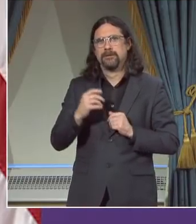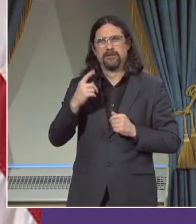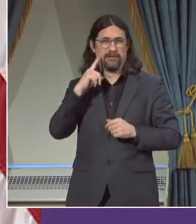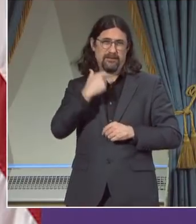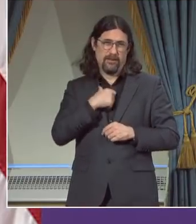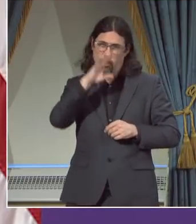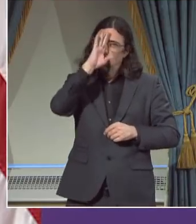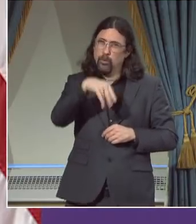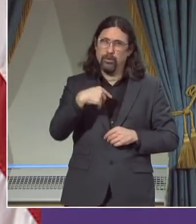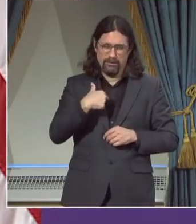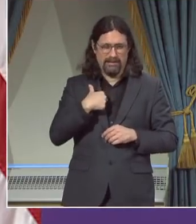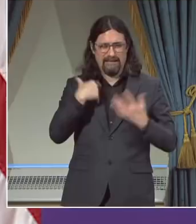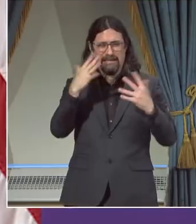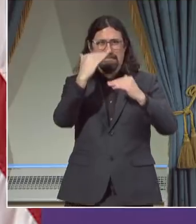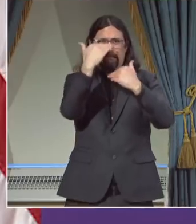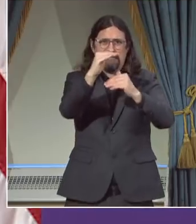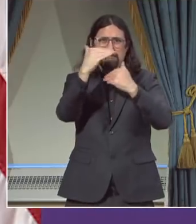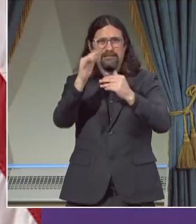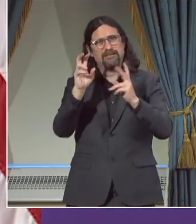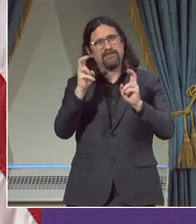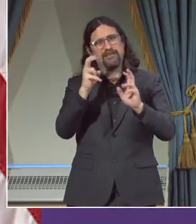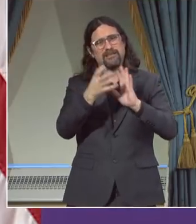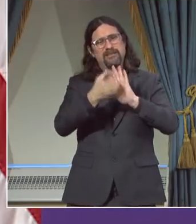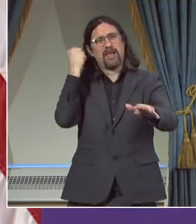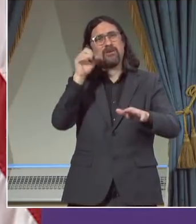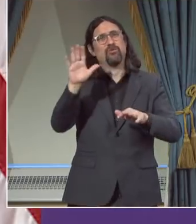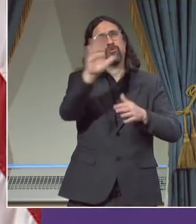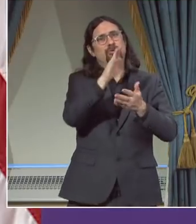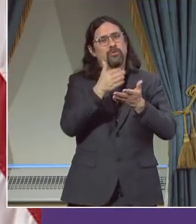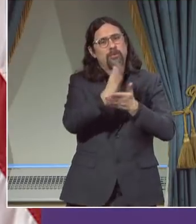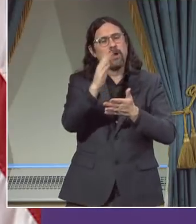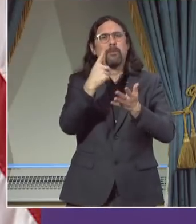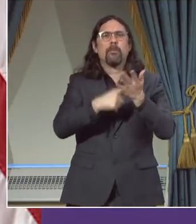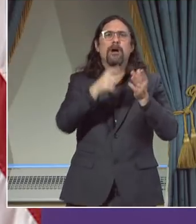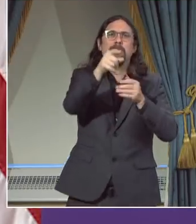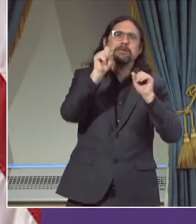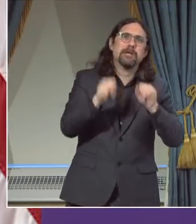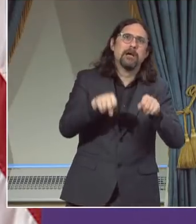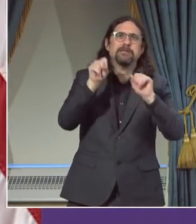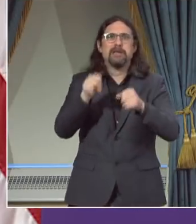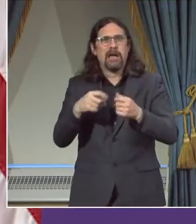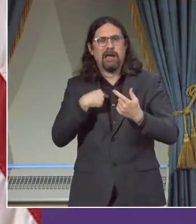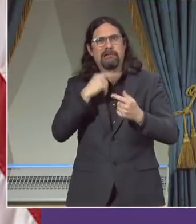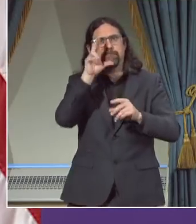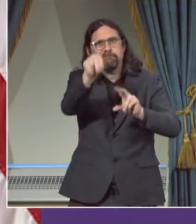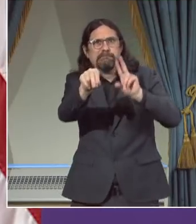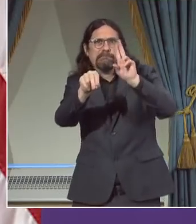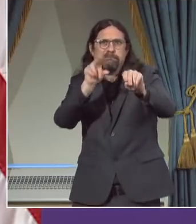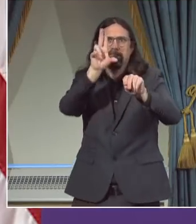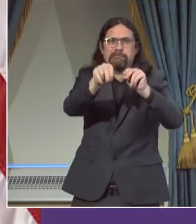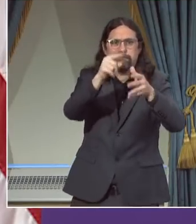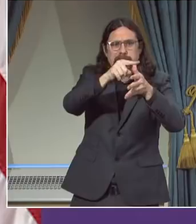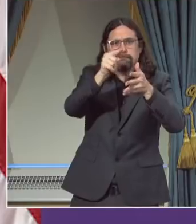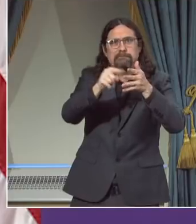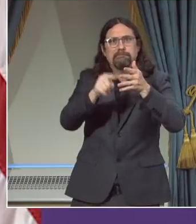SOMETHING AVAILABLE FOR PEOPLE. BUT SRI TO BE PRETTY FAST TO SAY IF I SEE AND IF OUR POLICE SEE